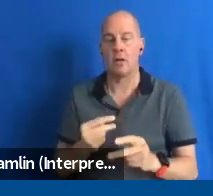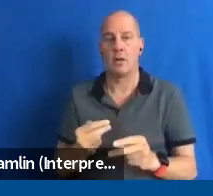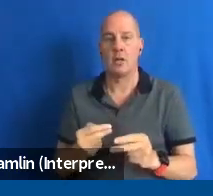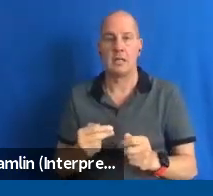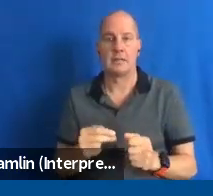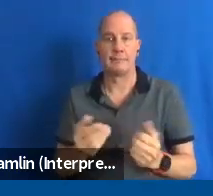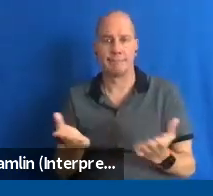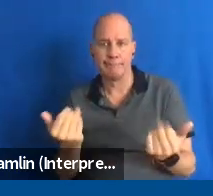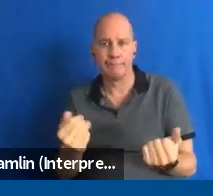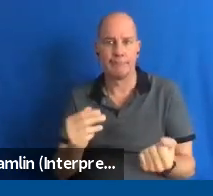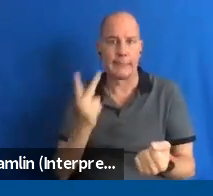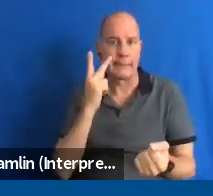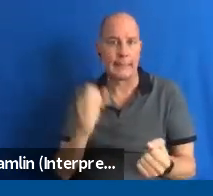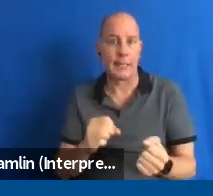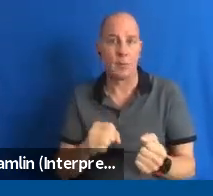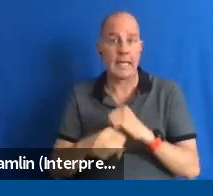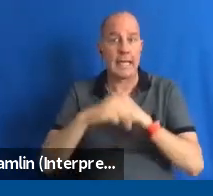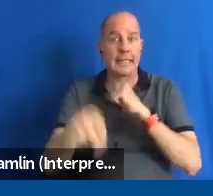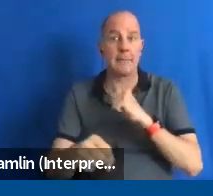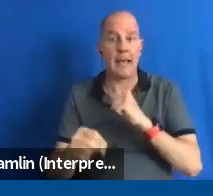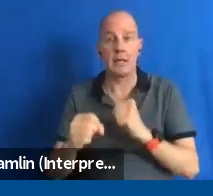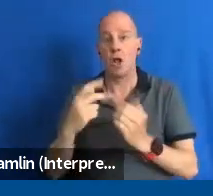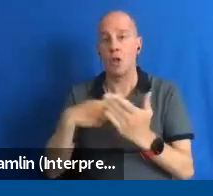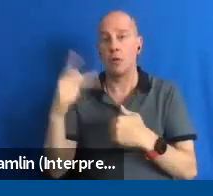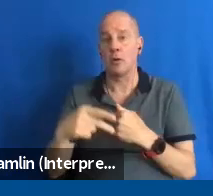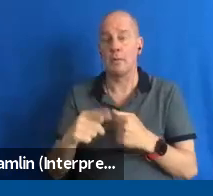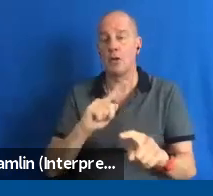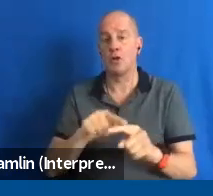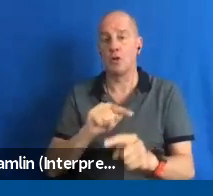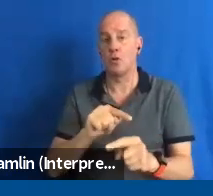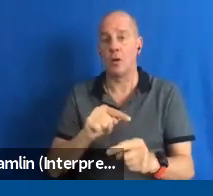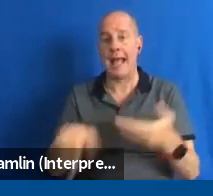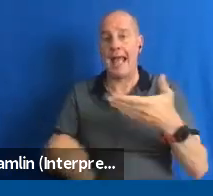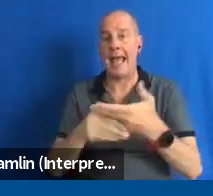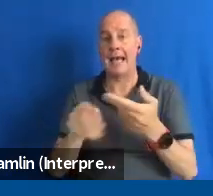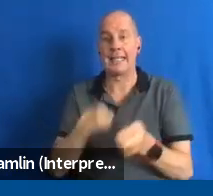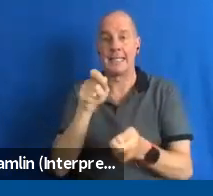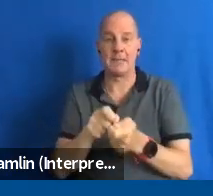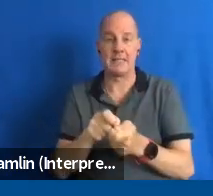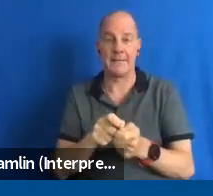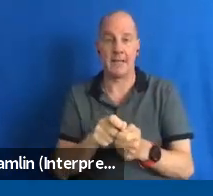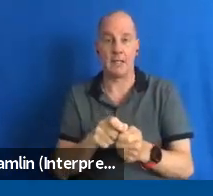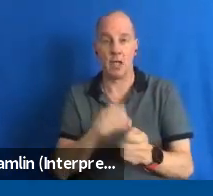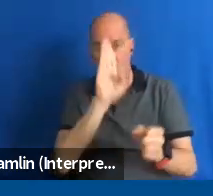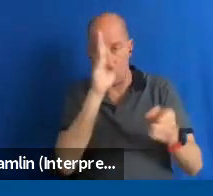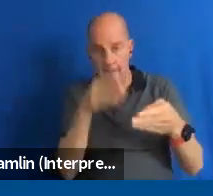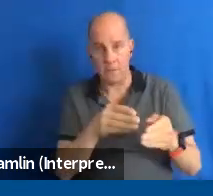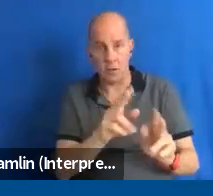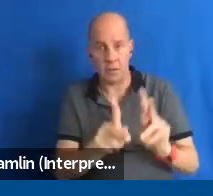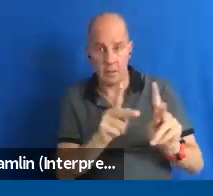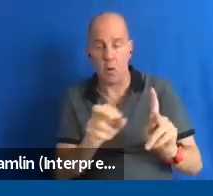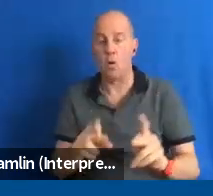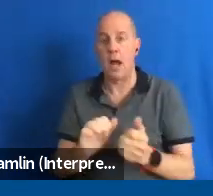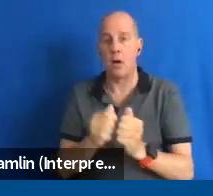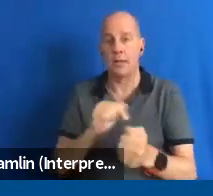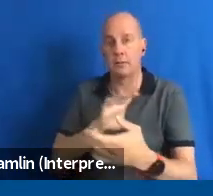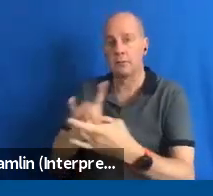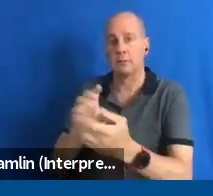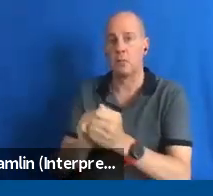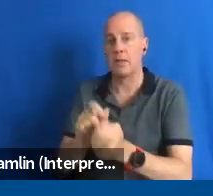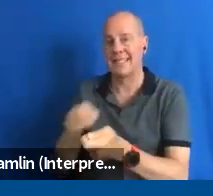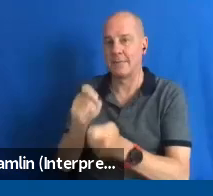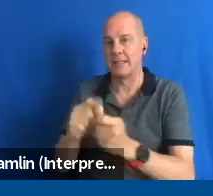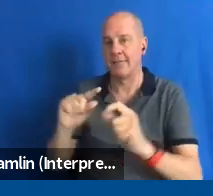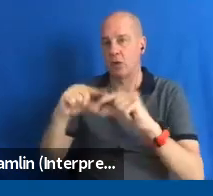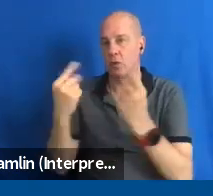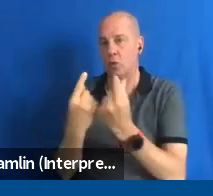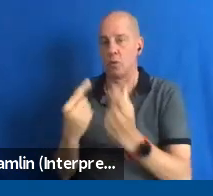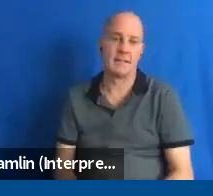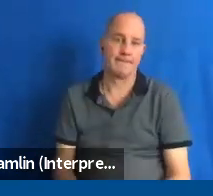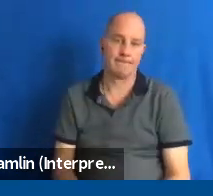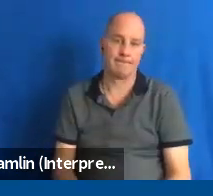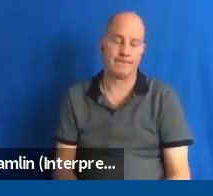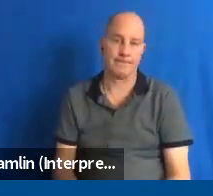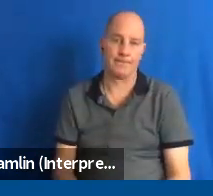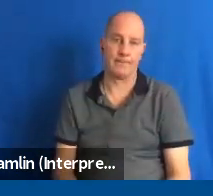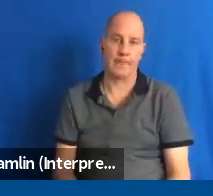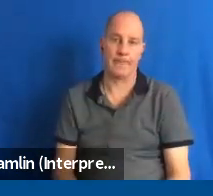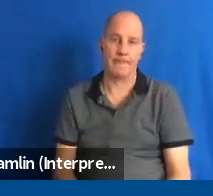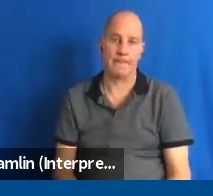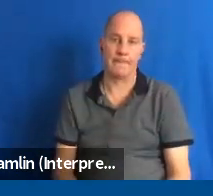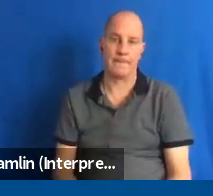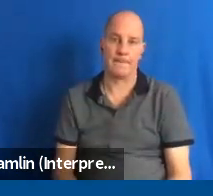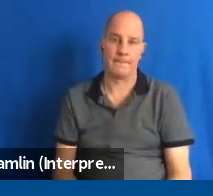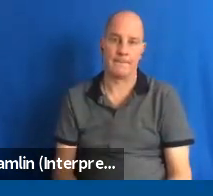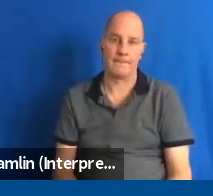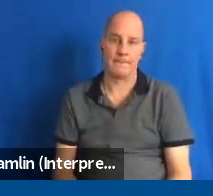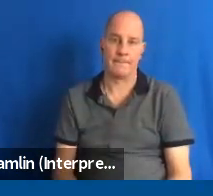can extend this program to add specific focuses or figure out how we can connect to specific groups.